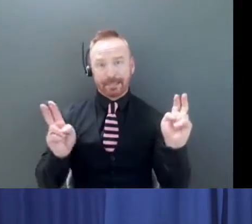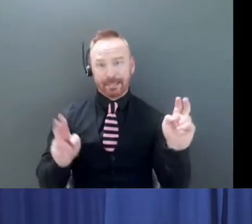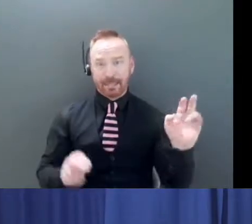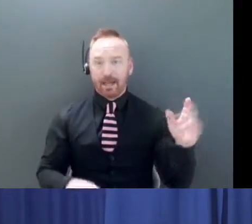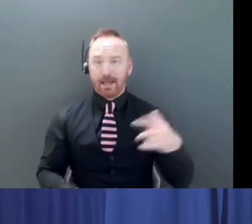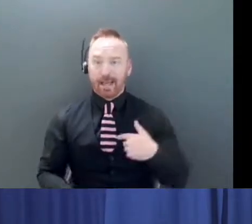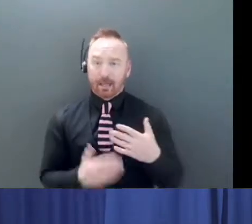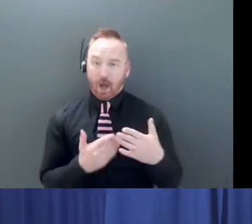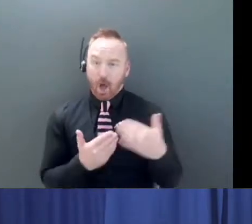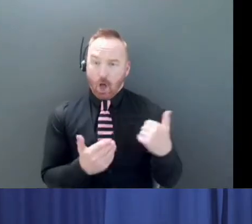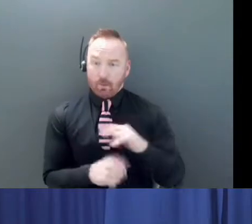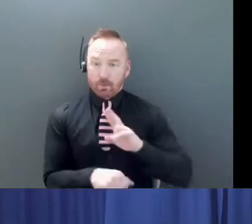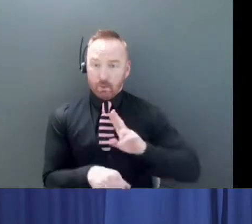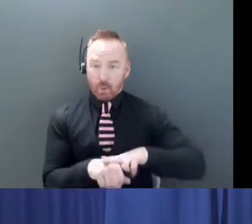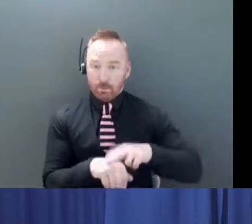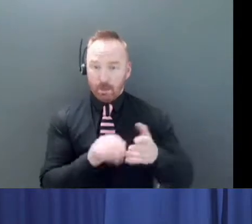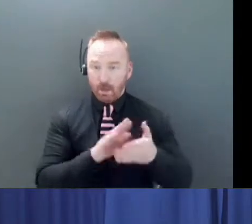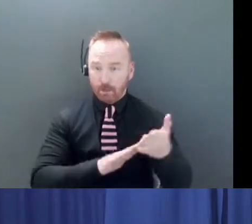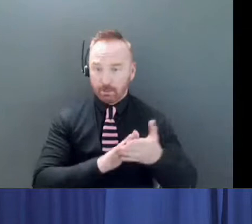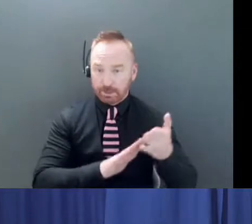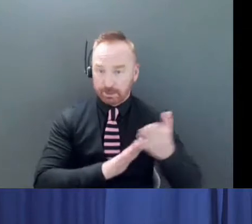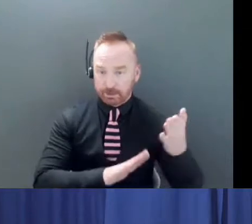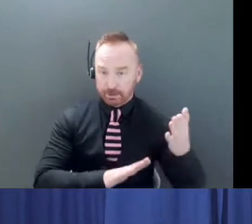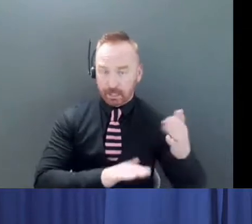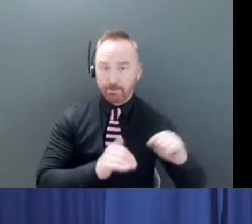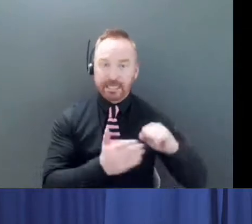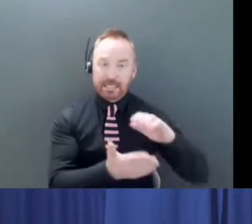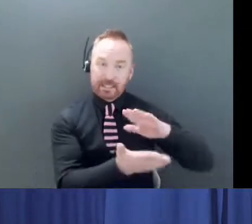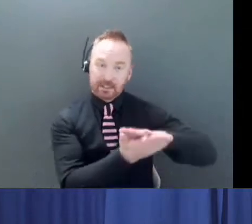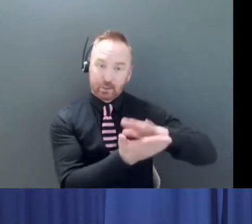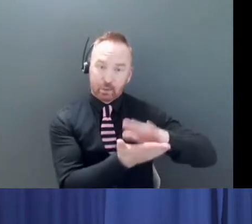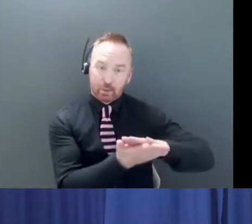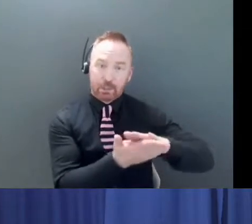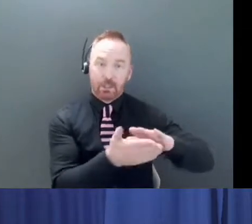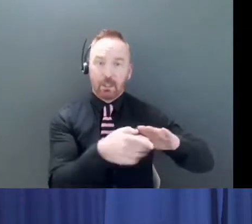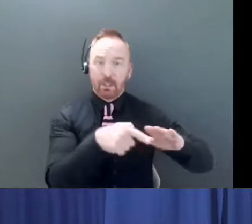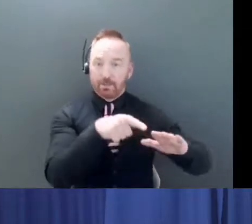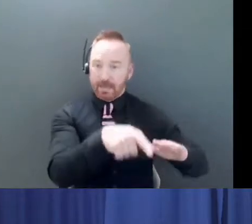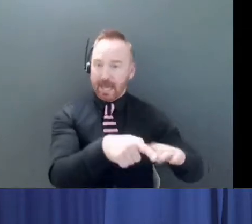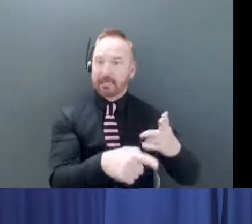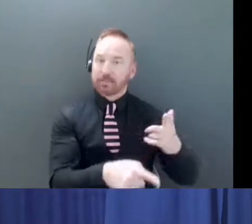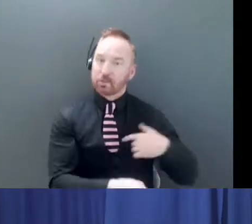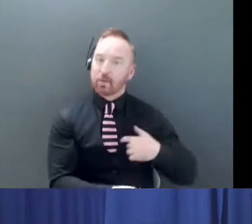the school as a predominantly low risk setting for possible COVID-19 infection.